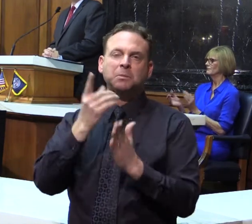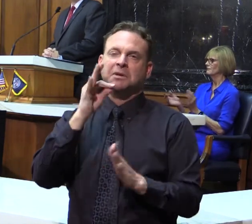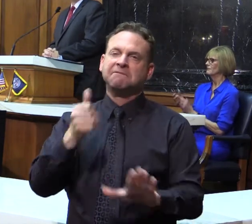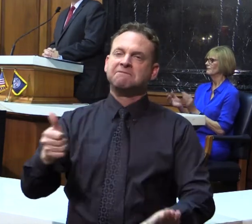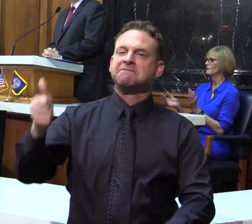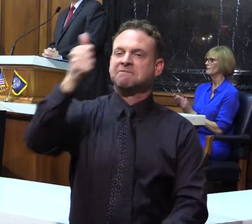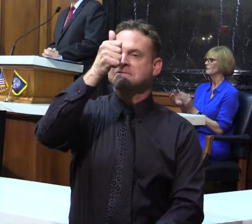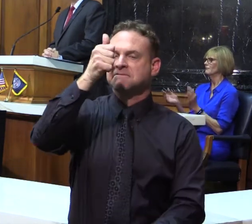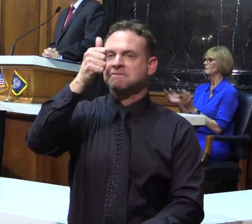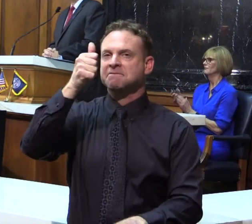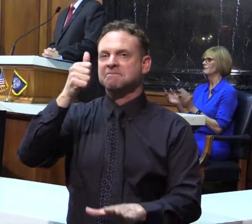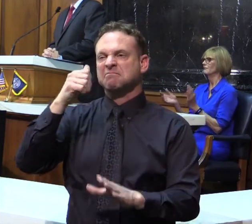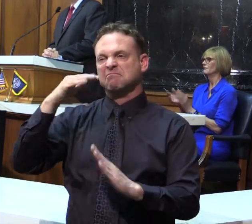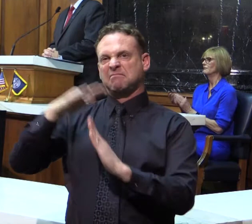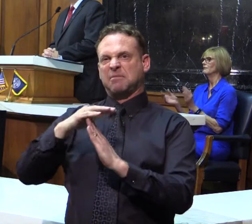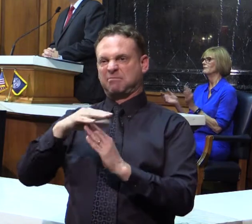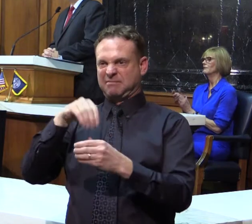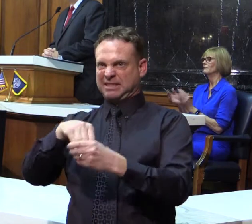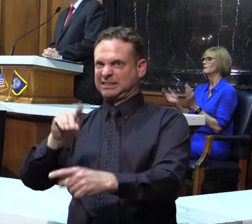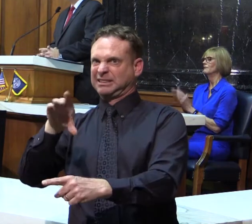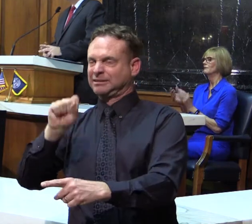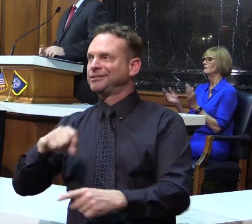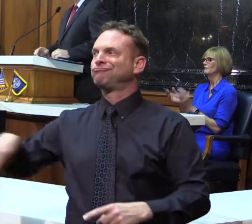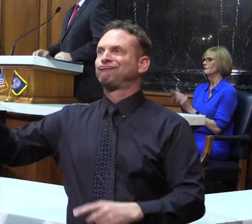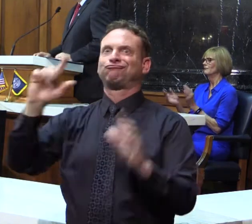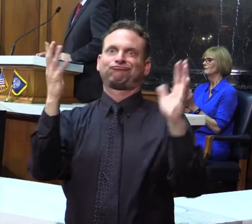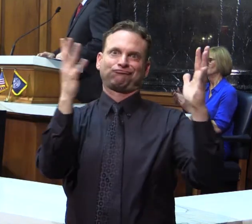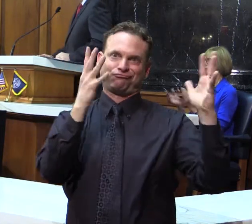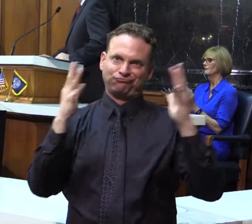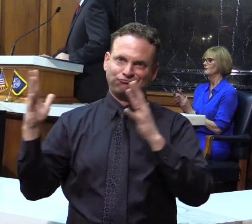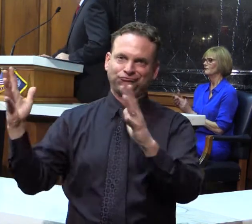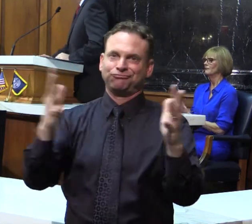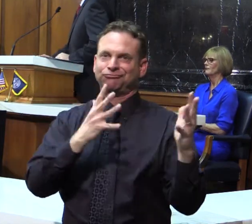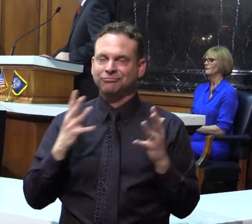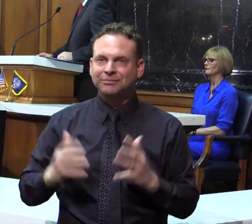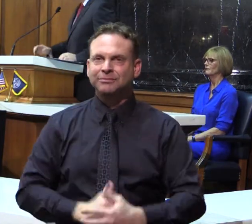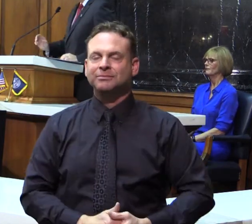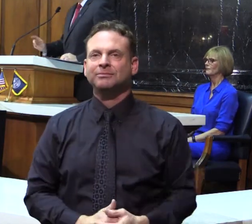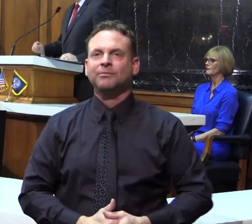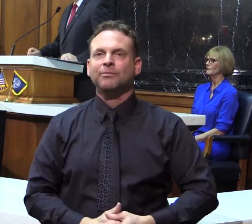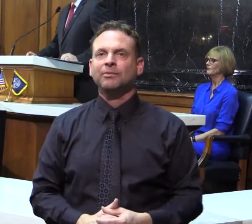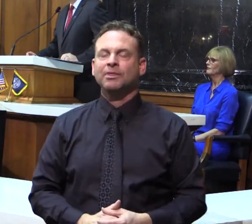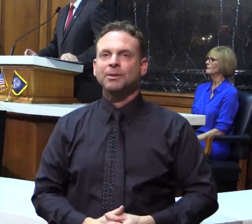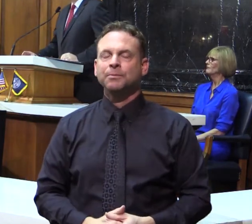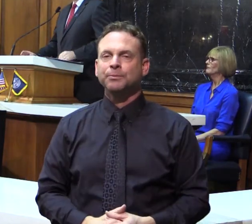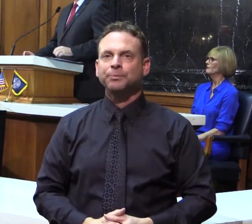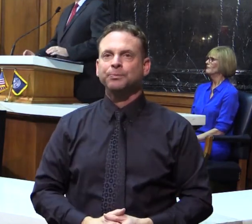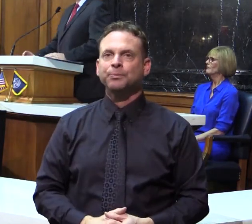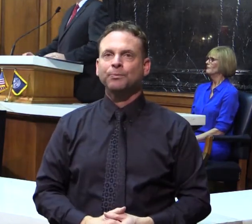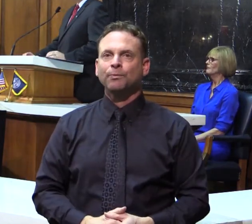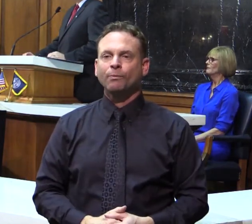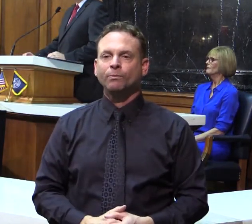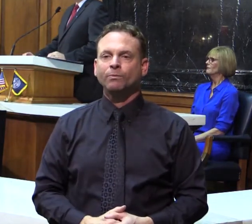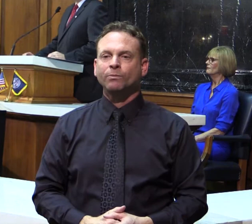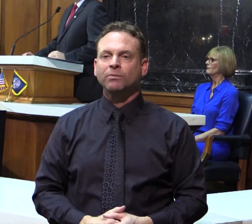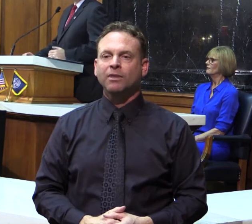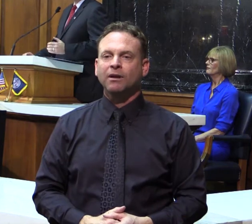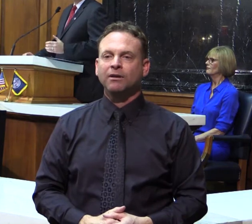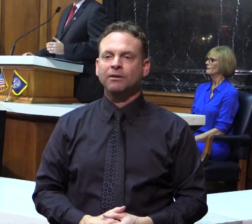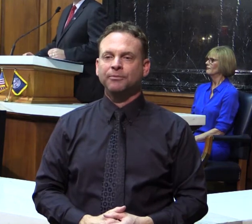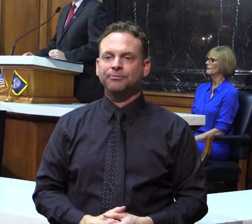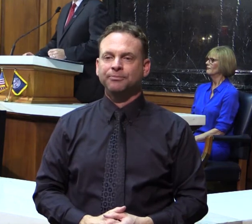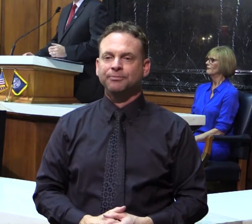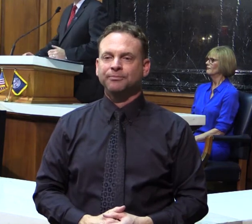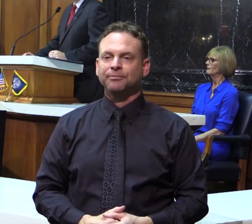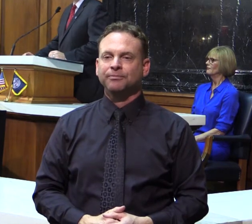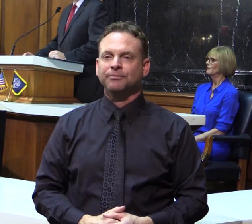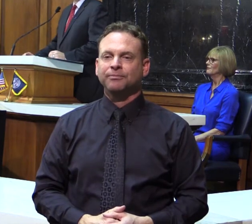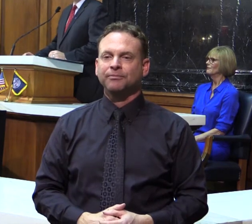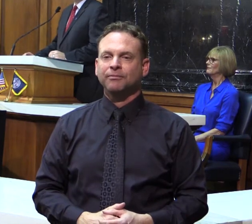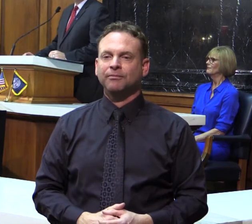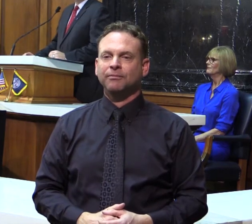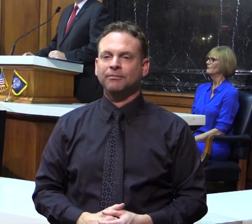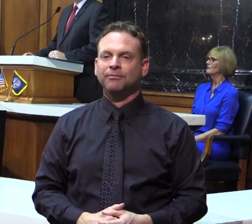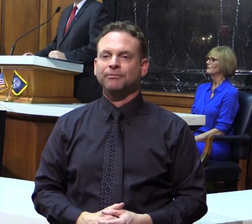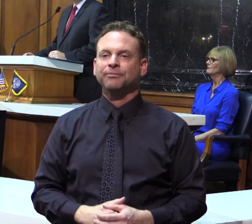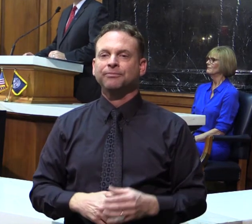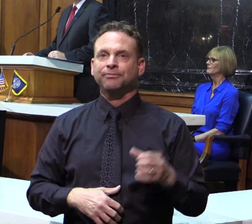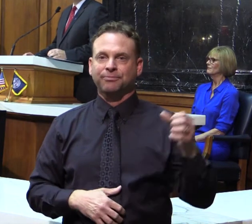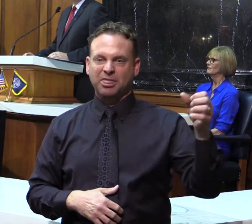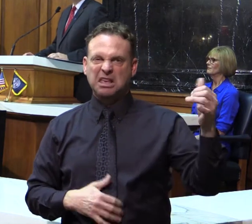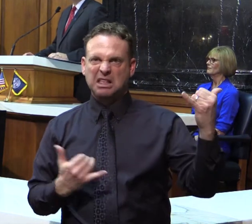We’ve engaged outside experts to conduct a complete assessment of the safety and welfare